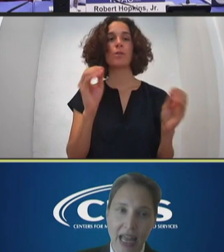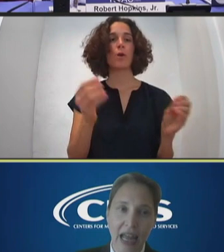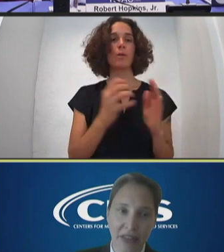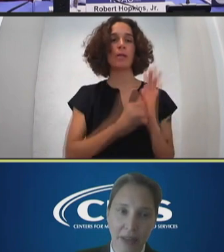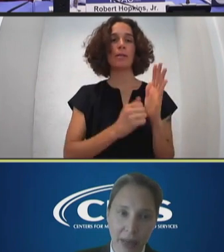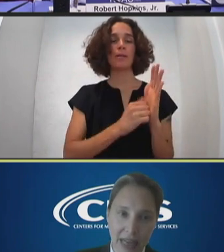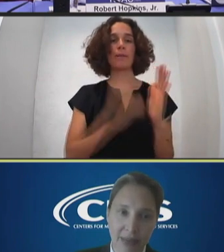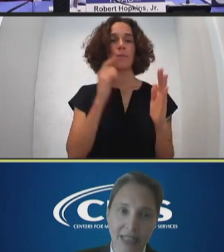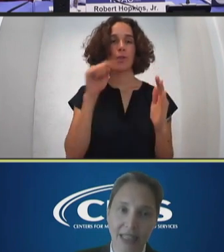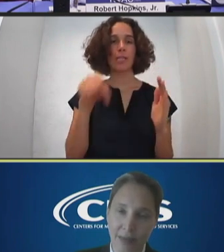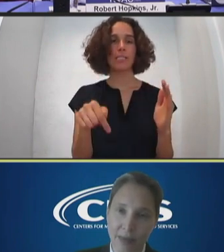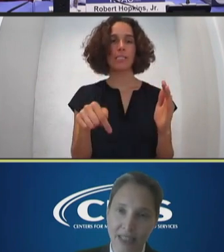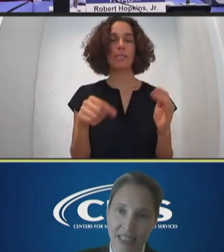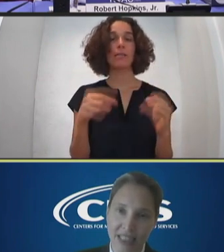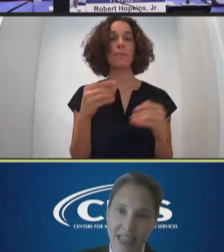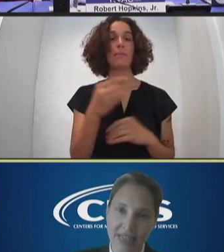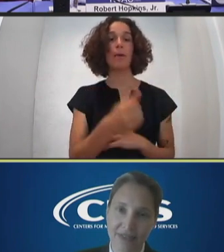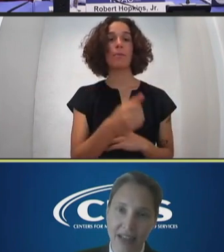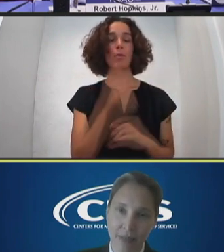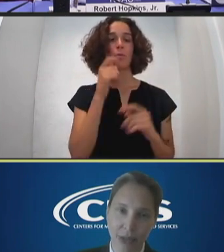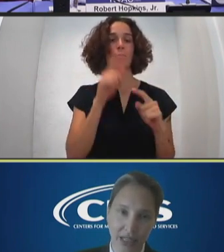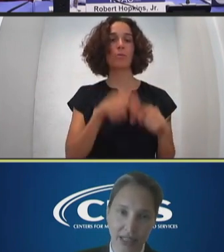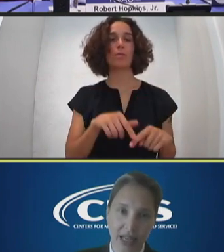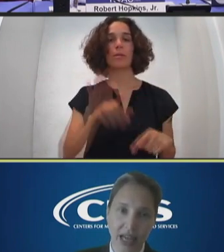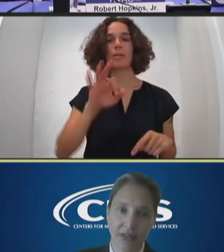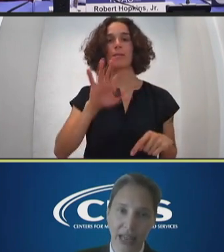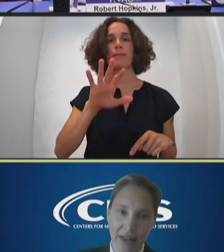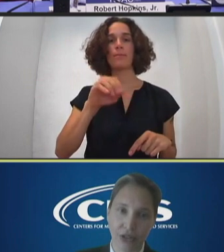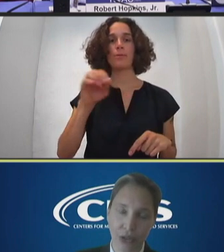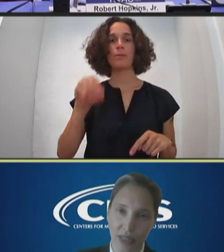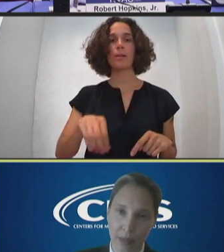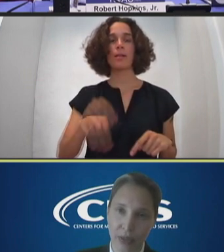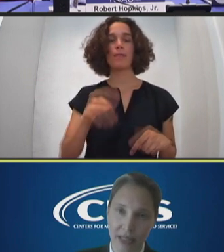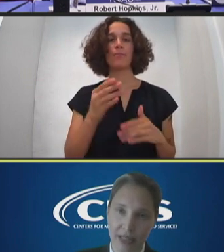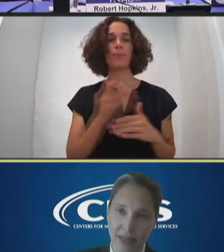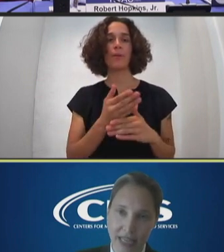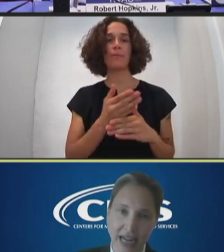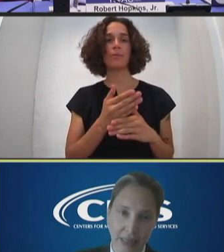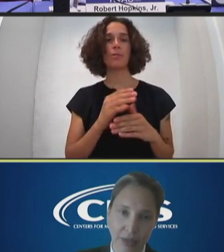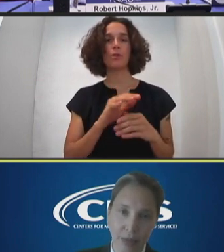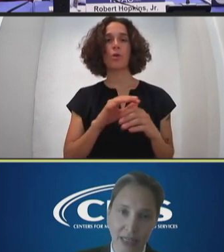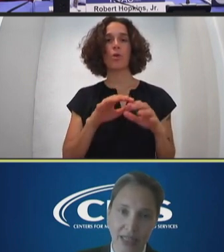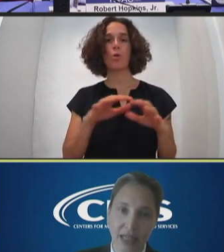and that the payment is based on 95 percent of the average wholesale price, the AWP,